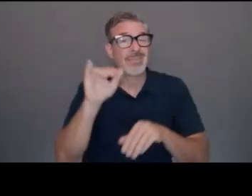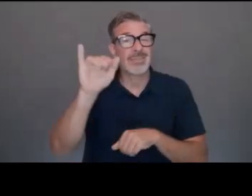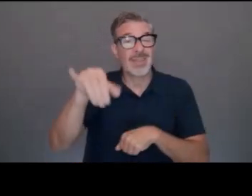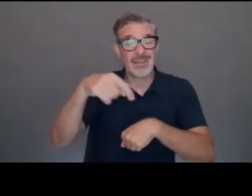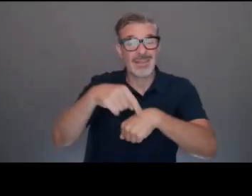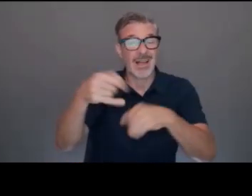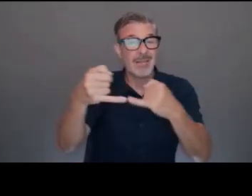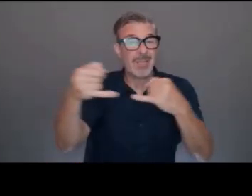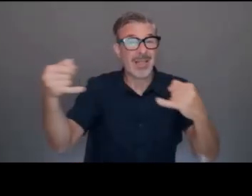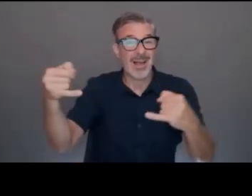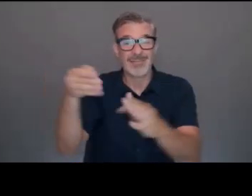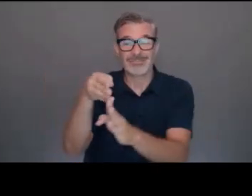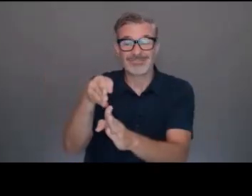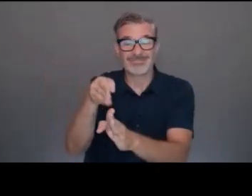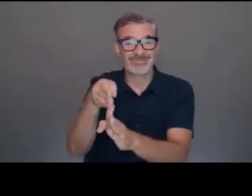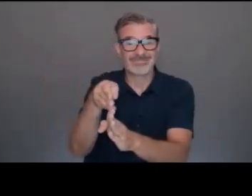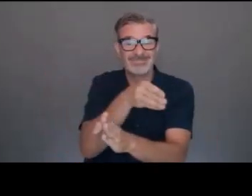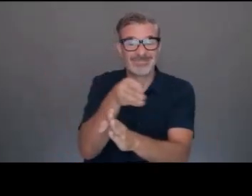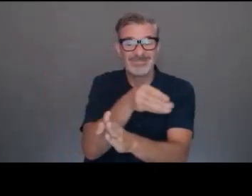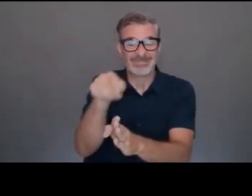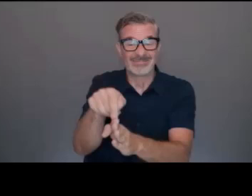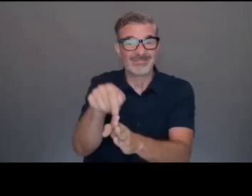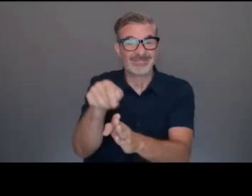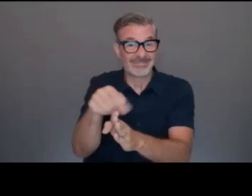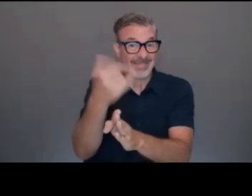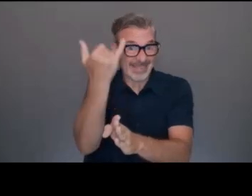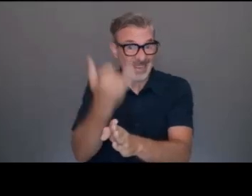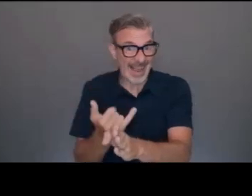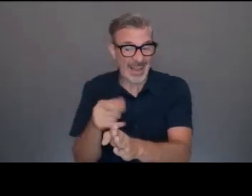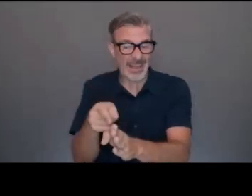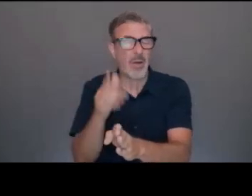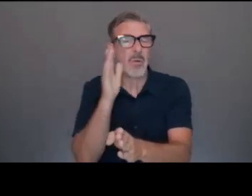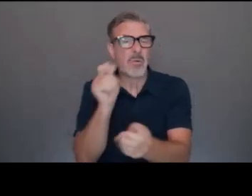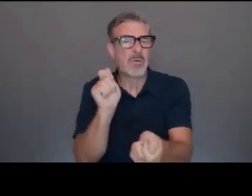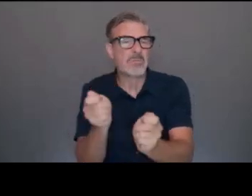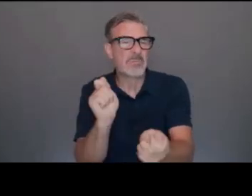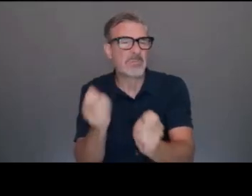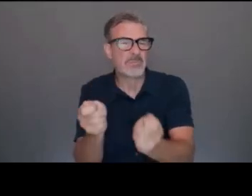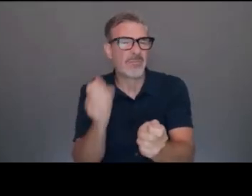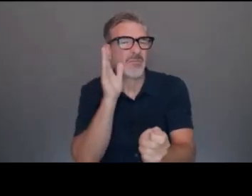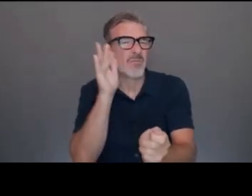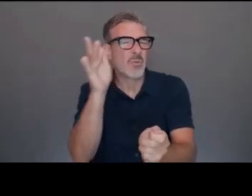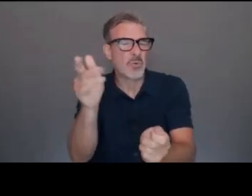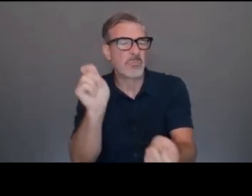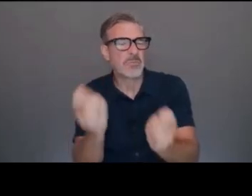it actually takes, but we've put in a little bit of extra time just to account for some of those changes.